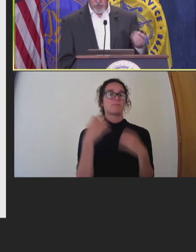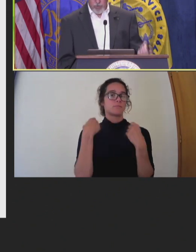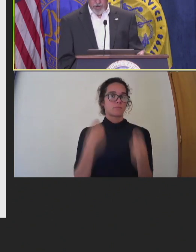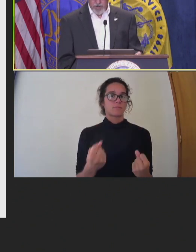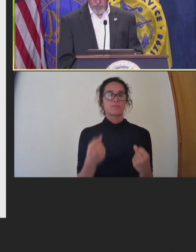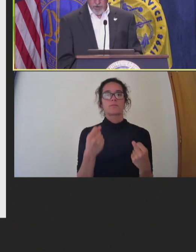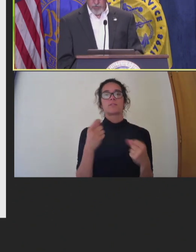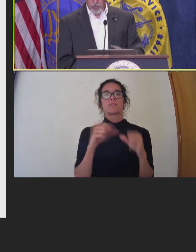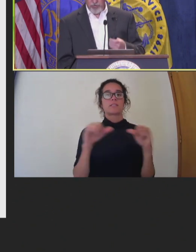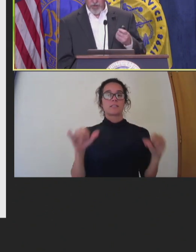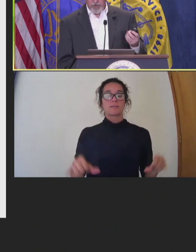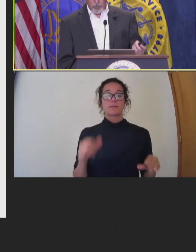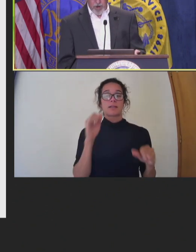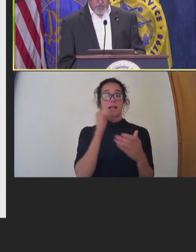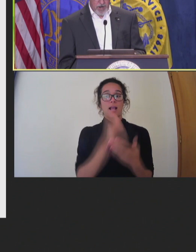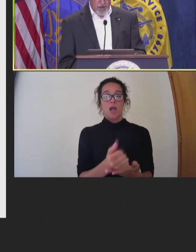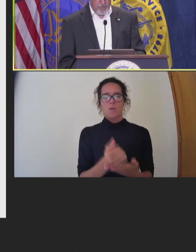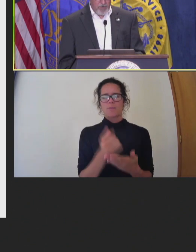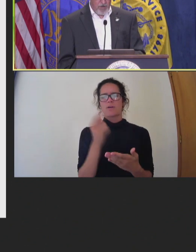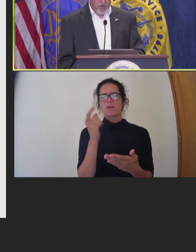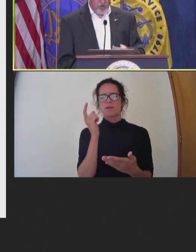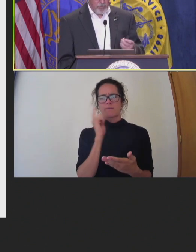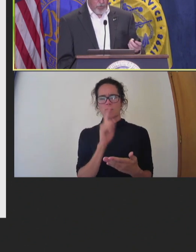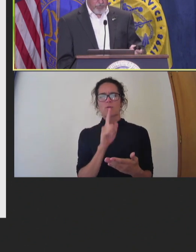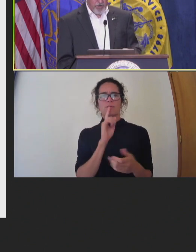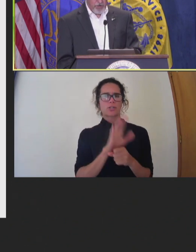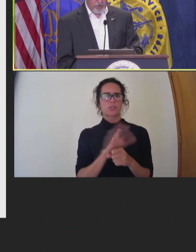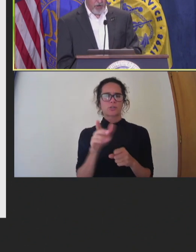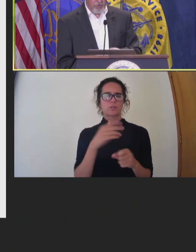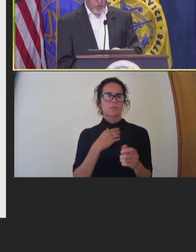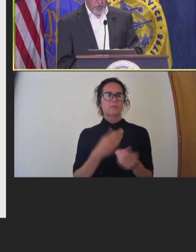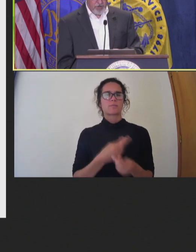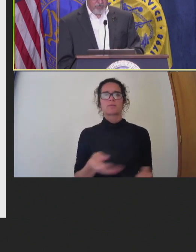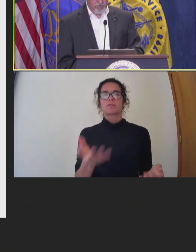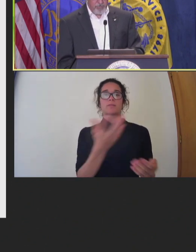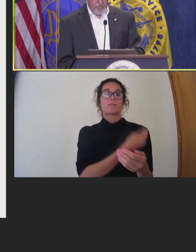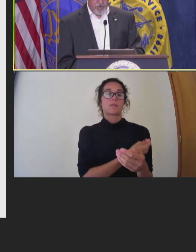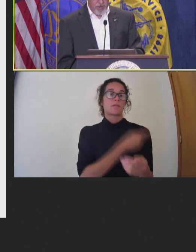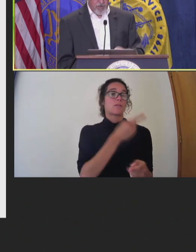right individuals at the right time to improve the health of our communities.